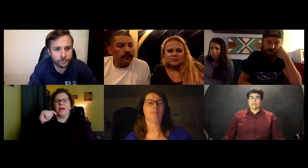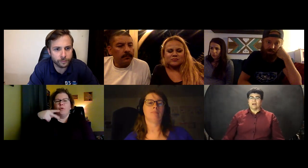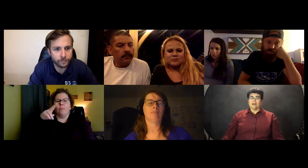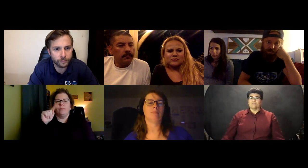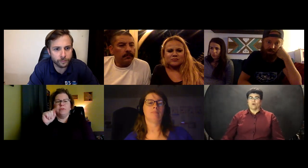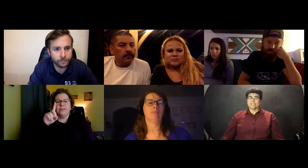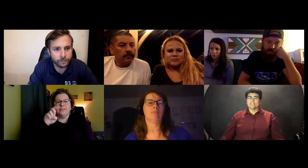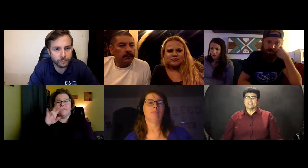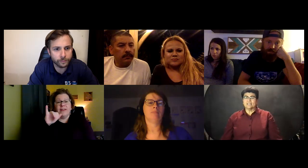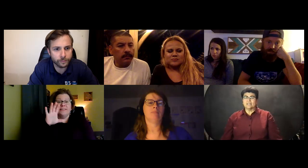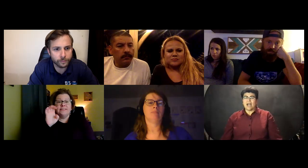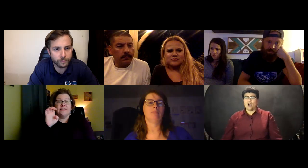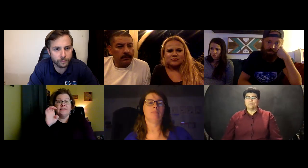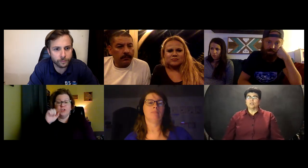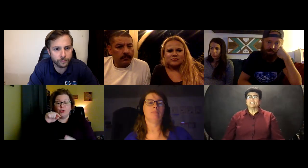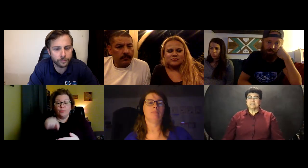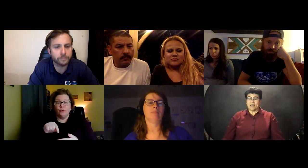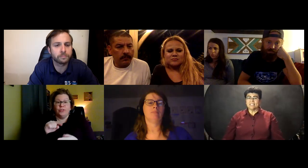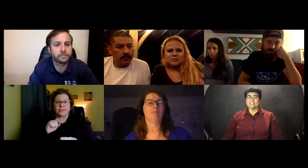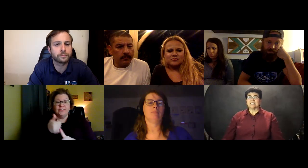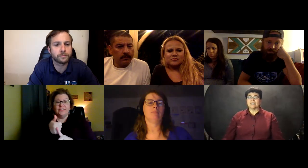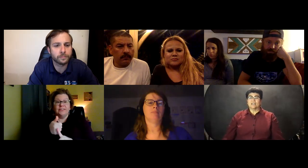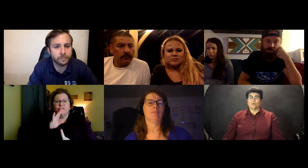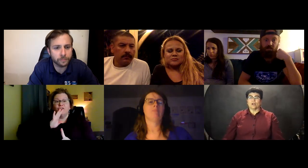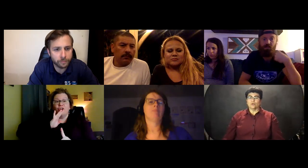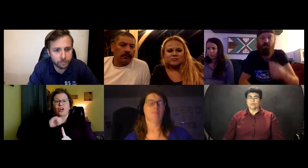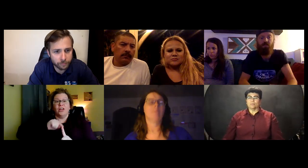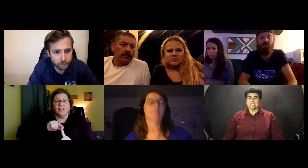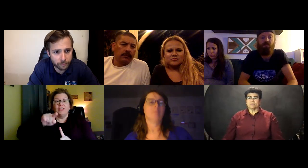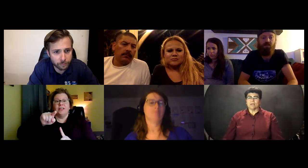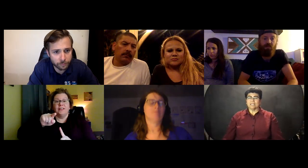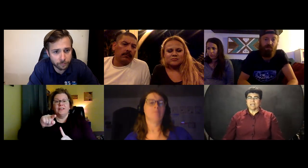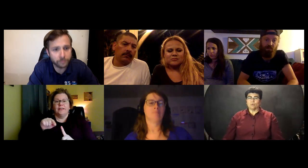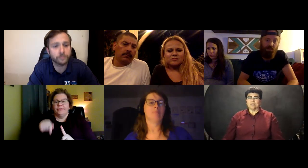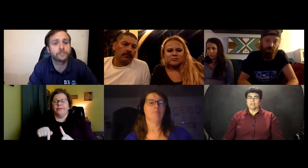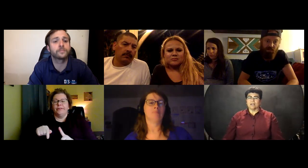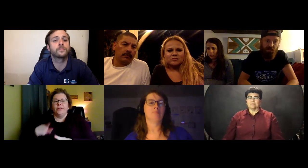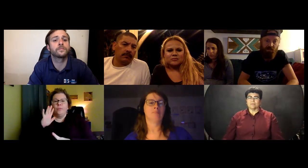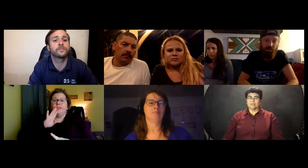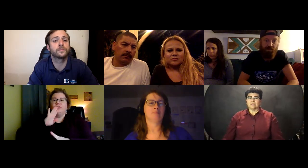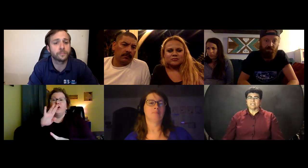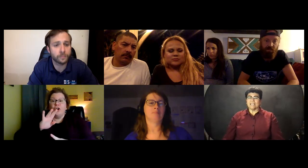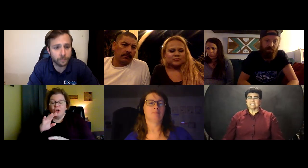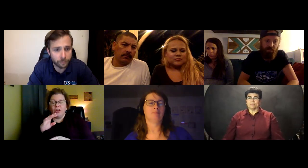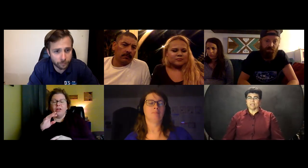a voice output device where you would press a button and it